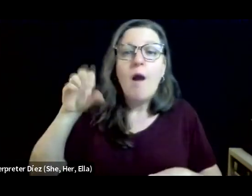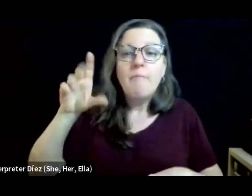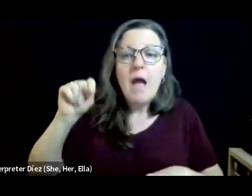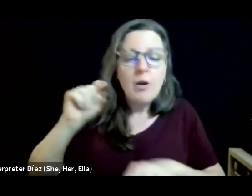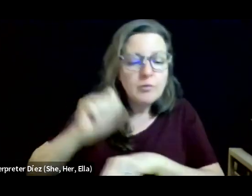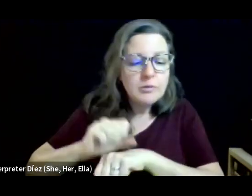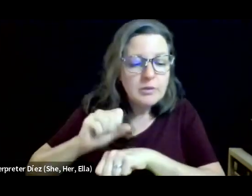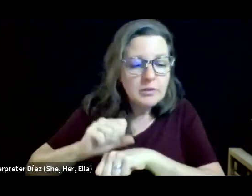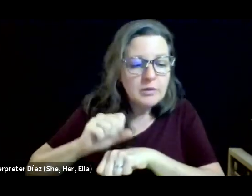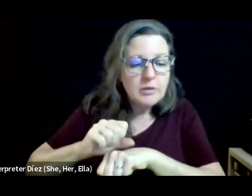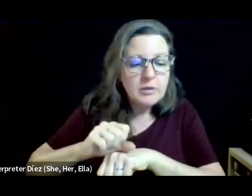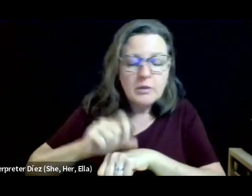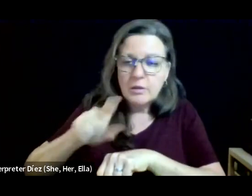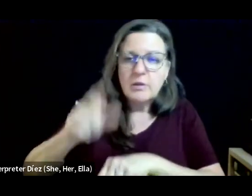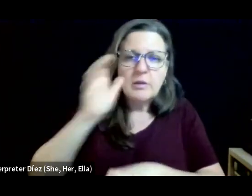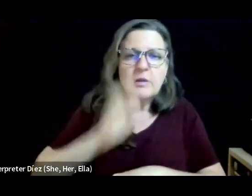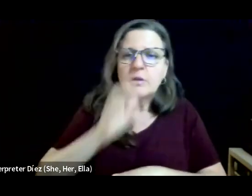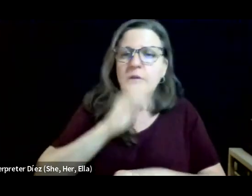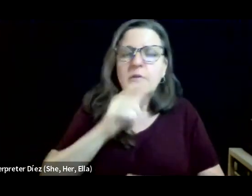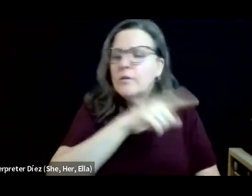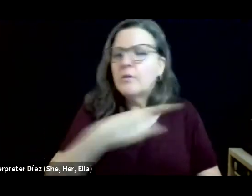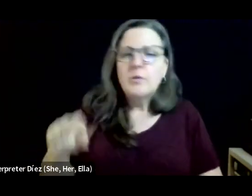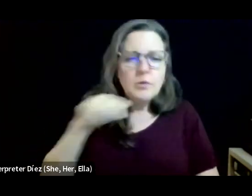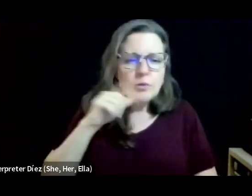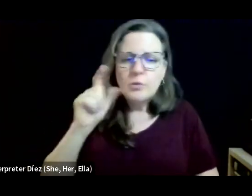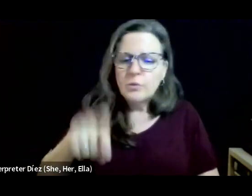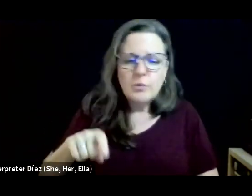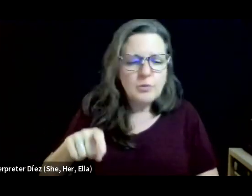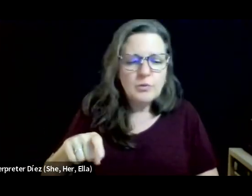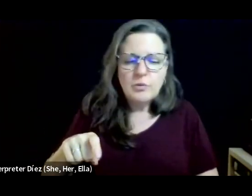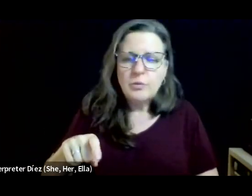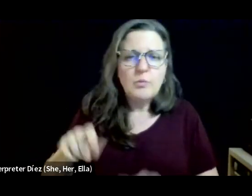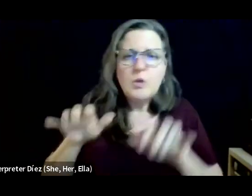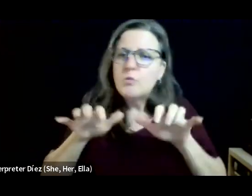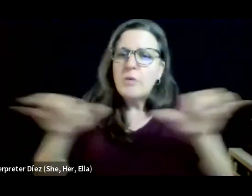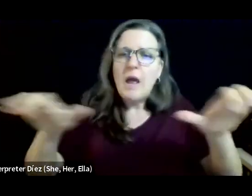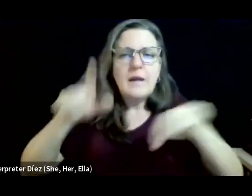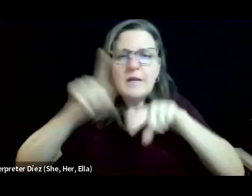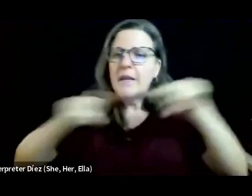We do not need a whole slew of different food trucks in the middle of